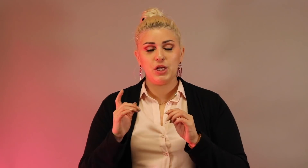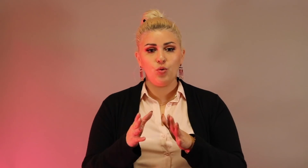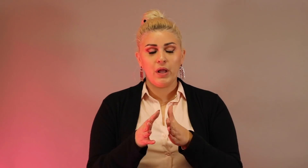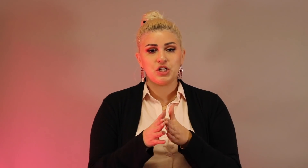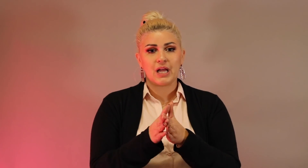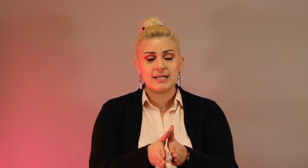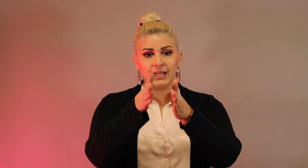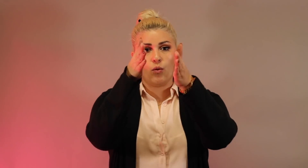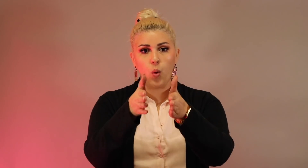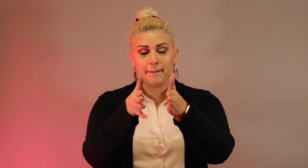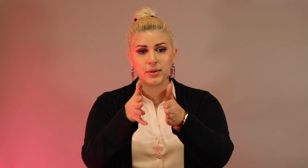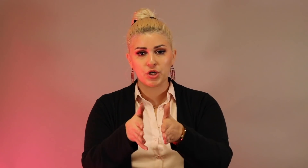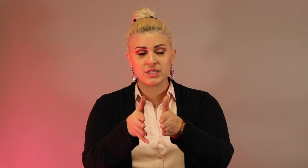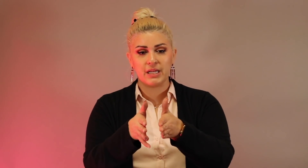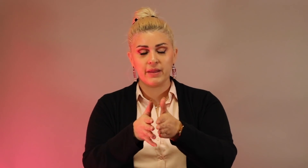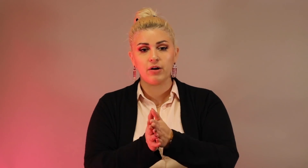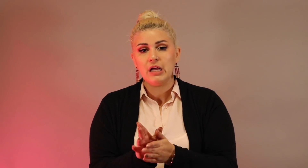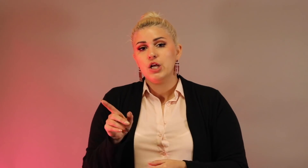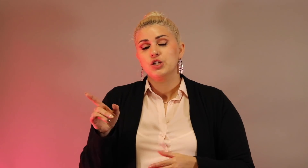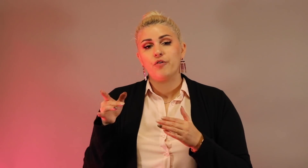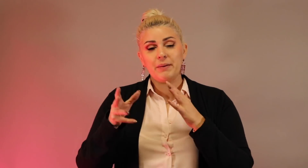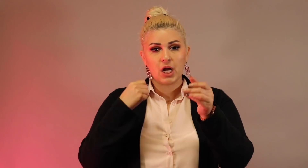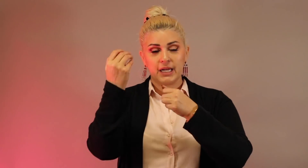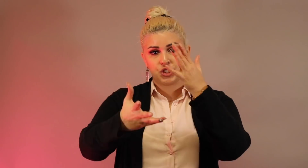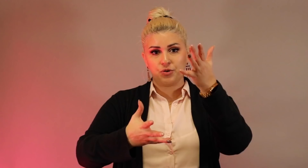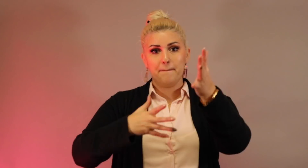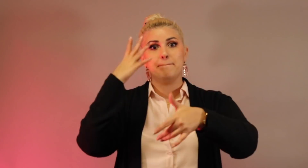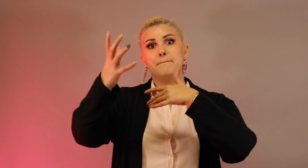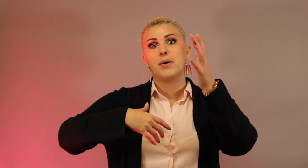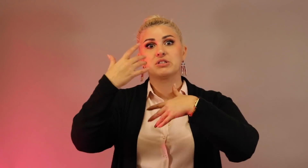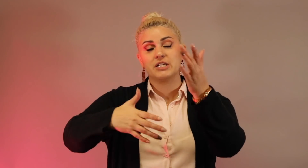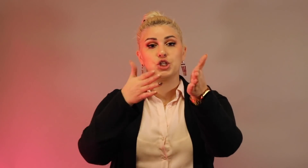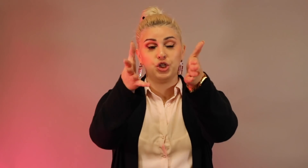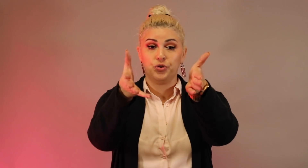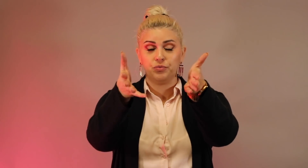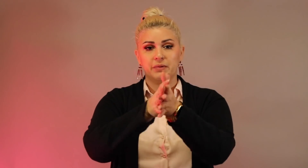but you want to just isolate one person in there. So if I'm talking to mostly to you,